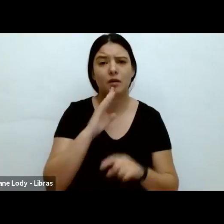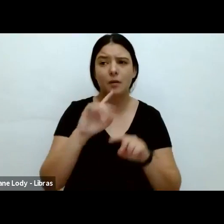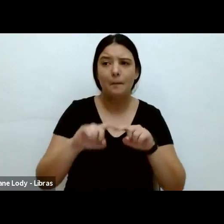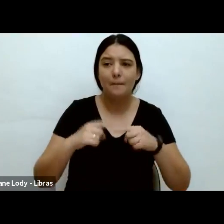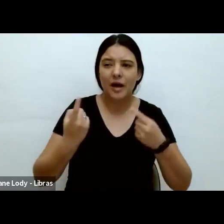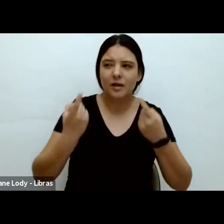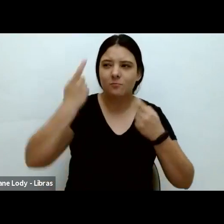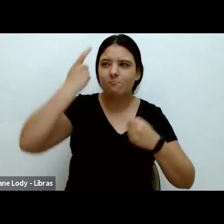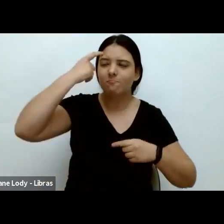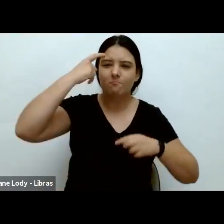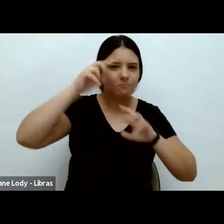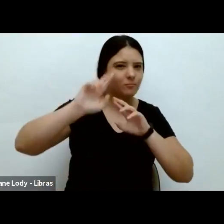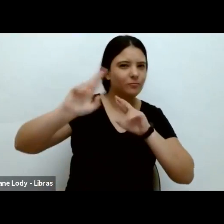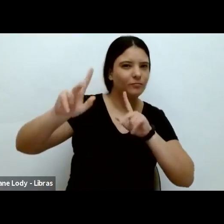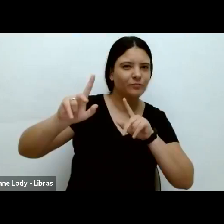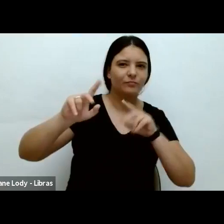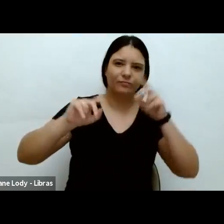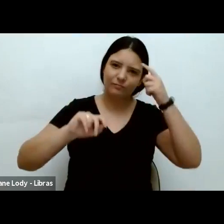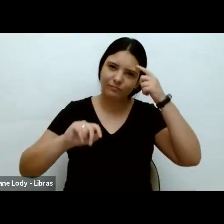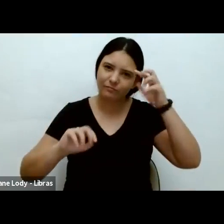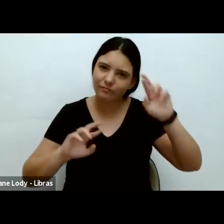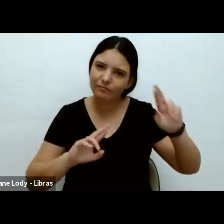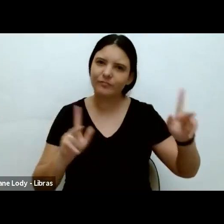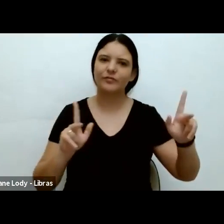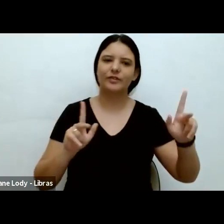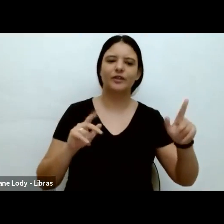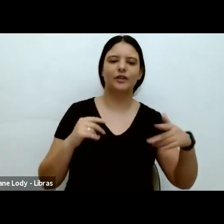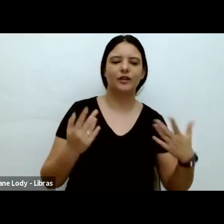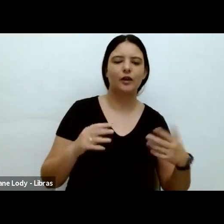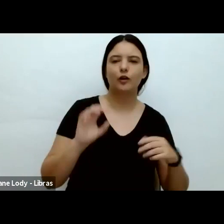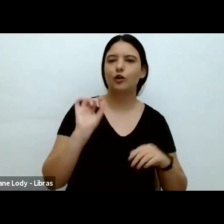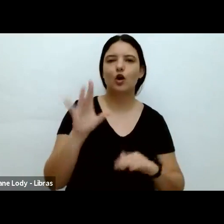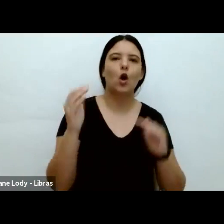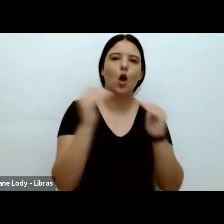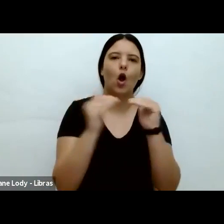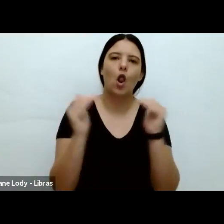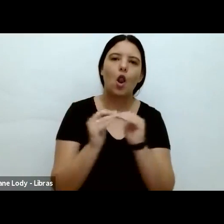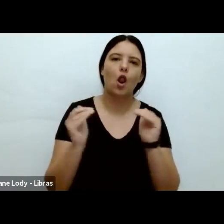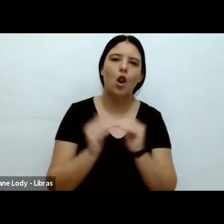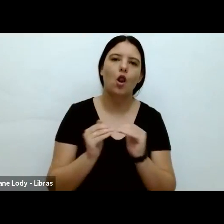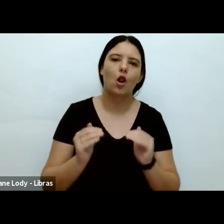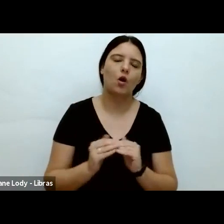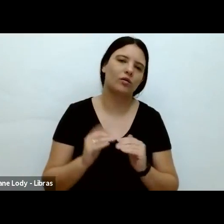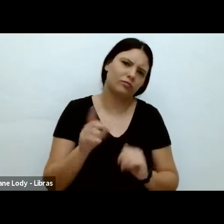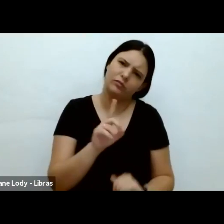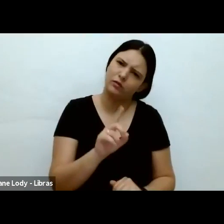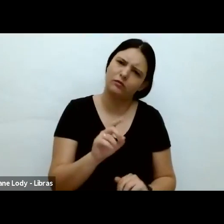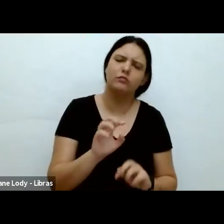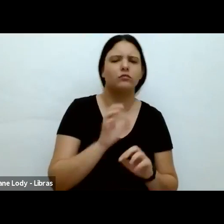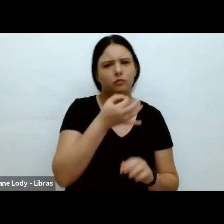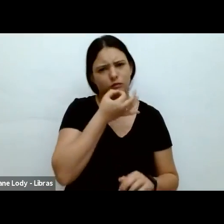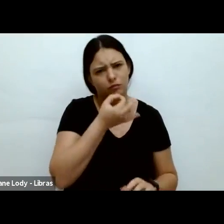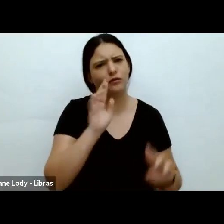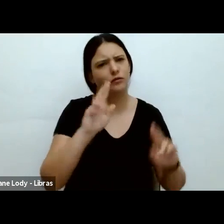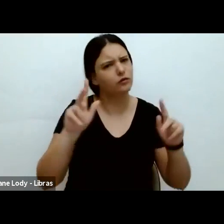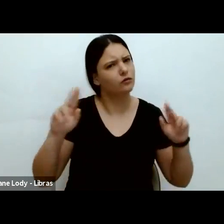classes that turn the object into something and. unexpected. Let's see Let's see.